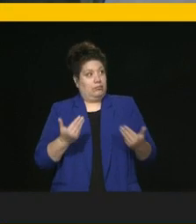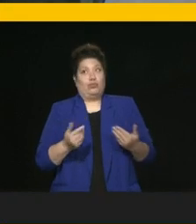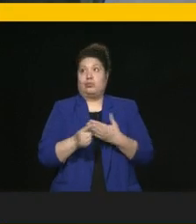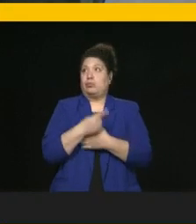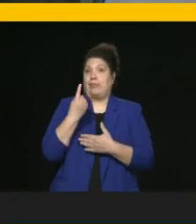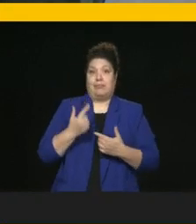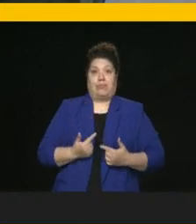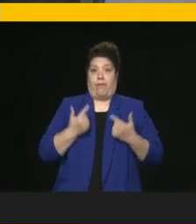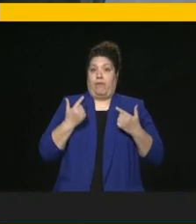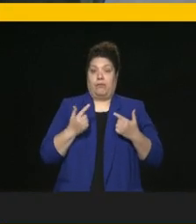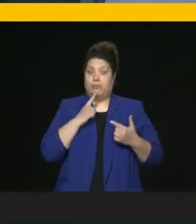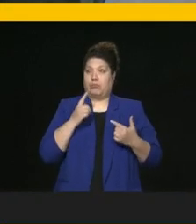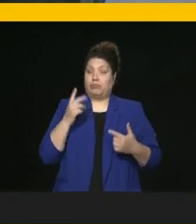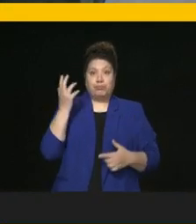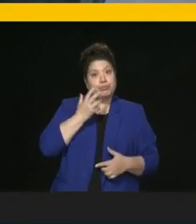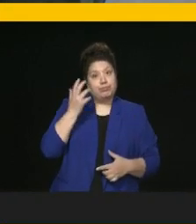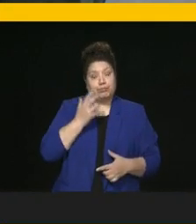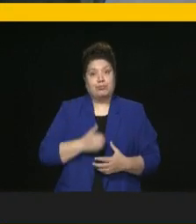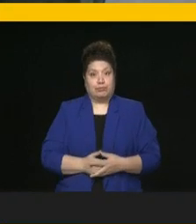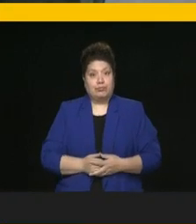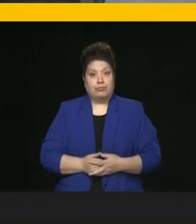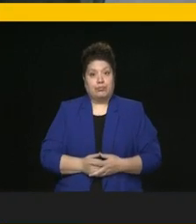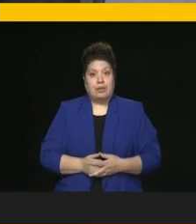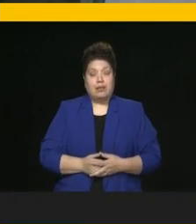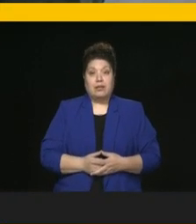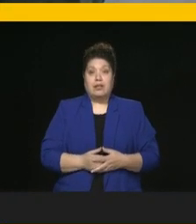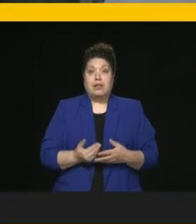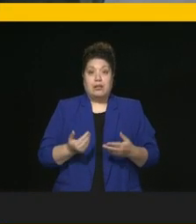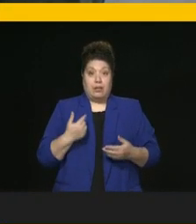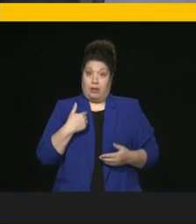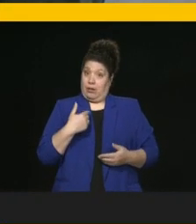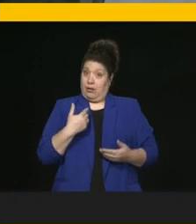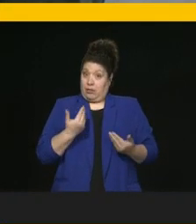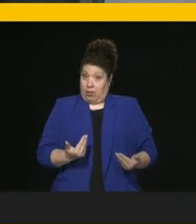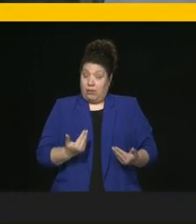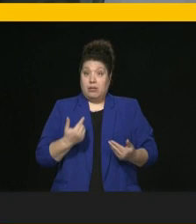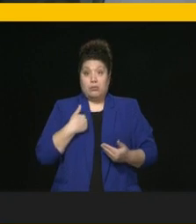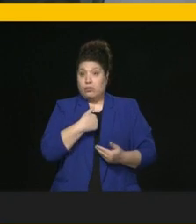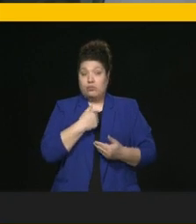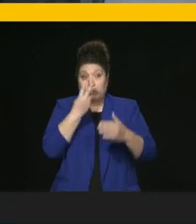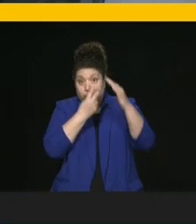FUNDAMENTAL WAYS IN SUCH A SHORT TIME.